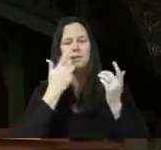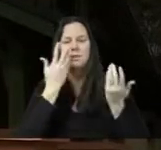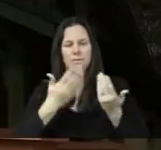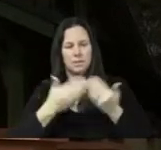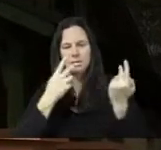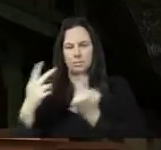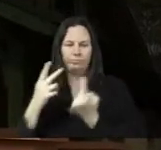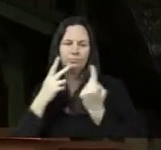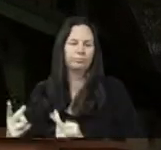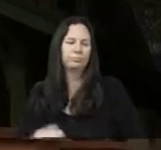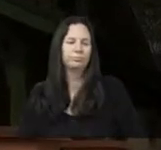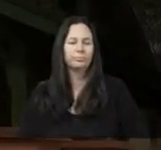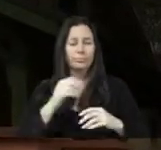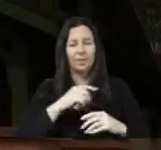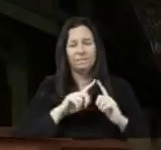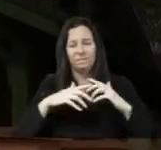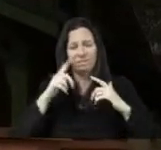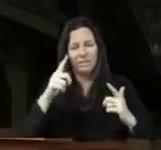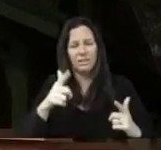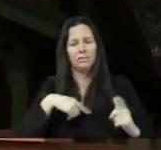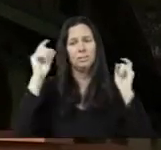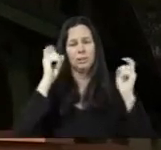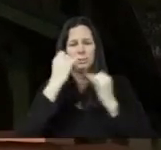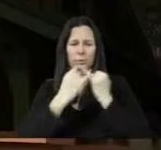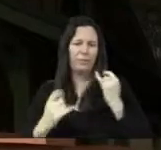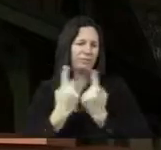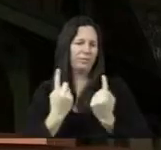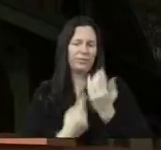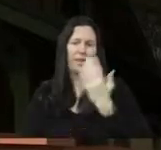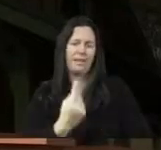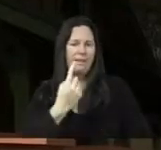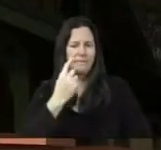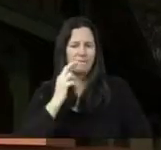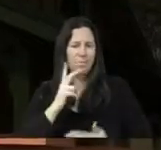As far as I'm concerned, it's the worst thing that can happen for a parent.